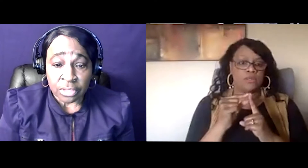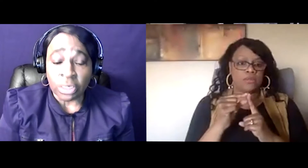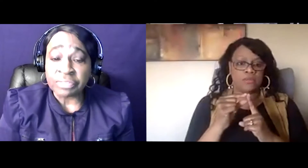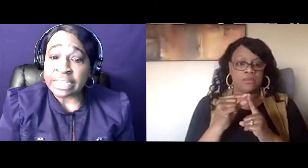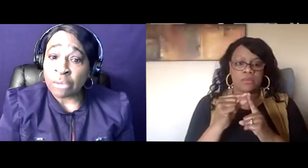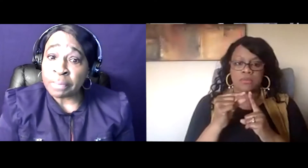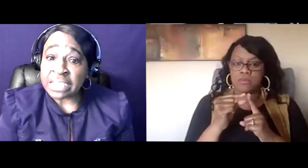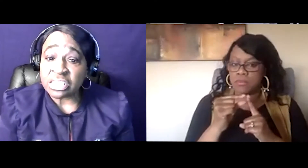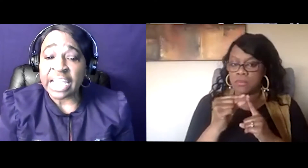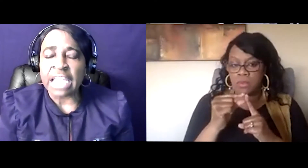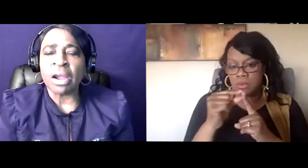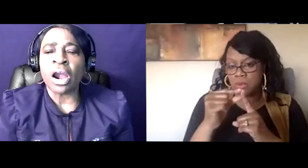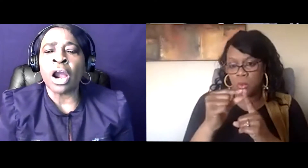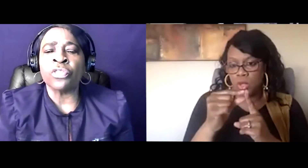The only thing that remains the same are the words.